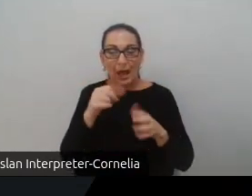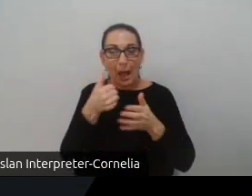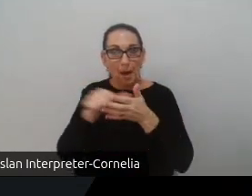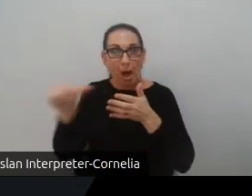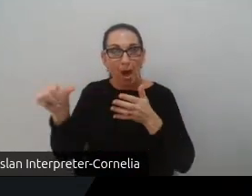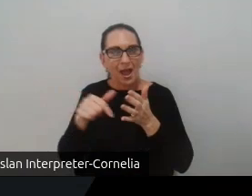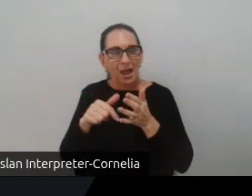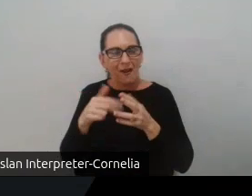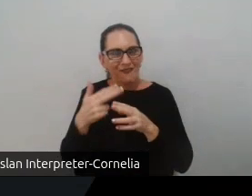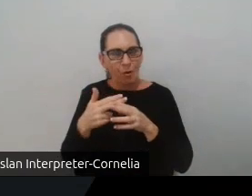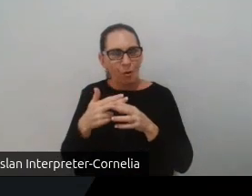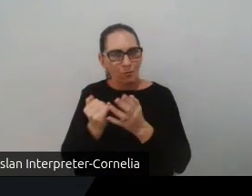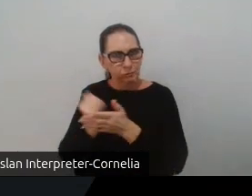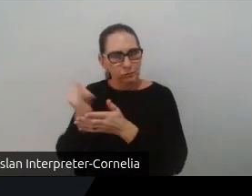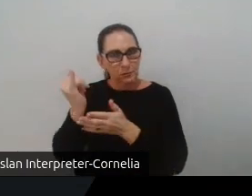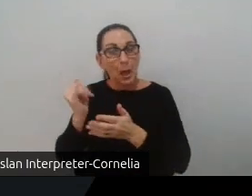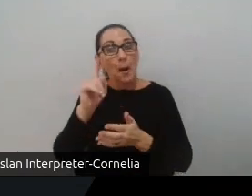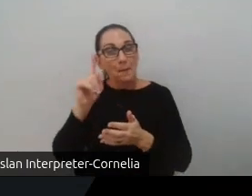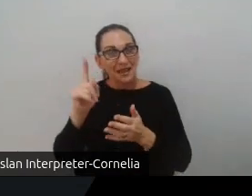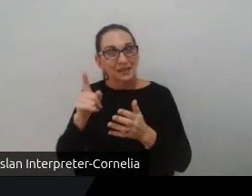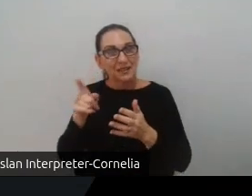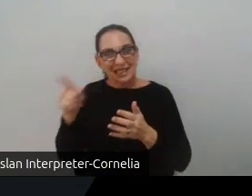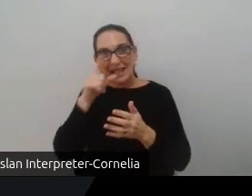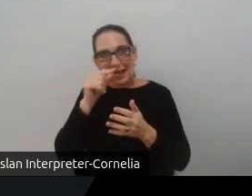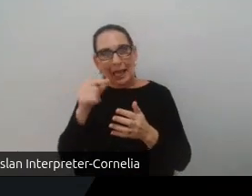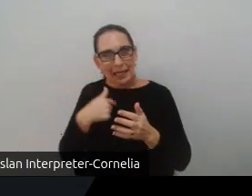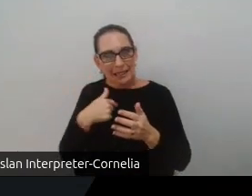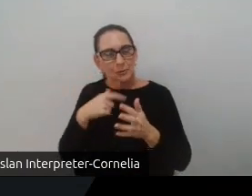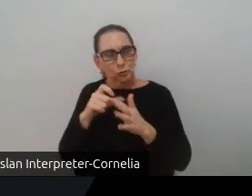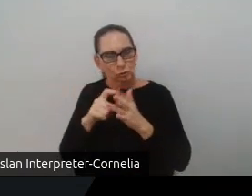can still attach these um statements and that's important that they do because the court will